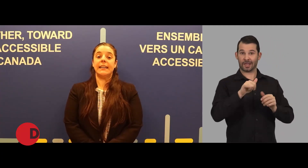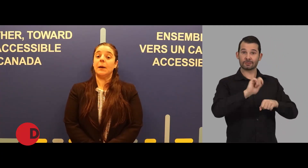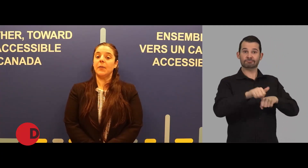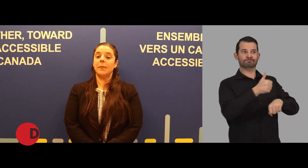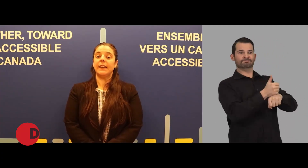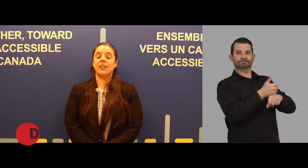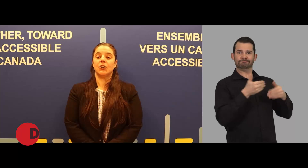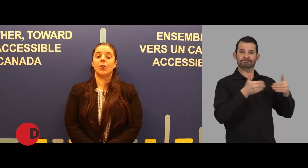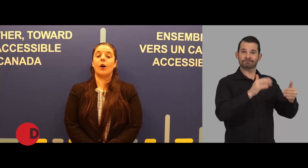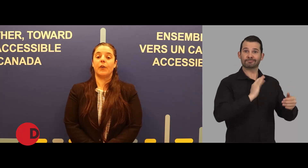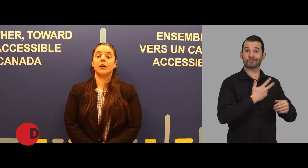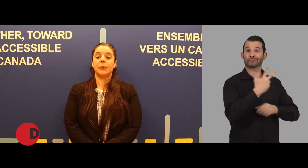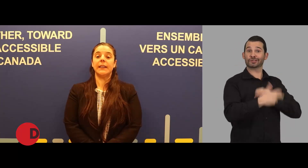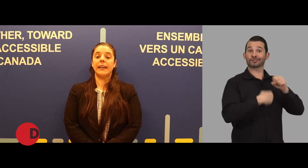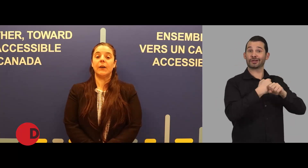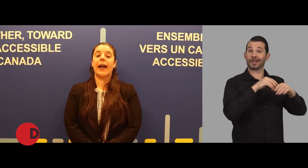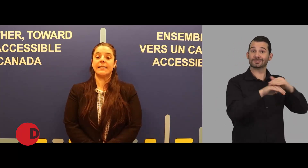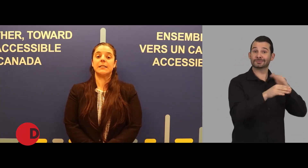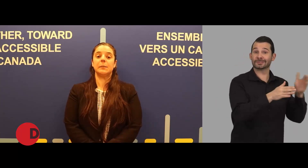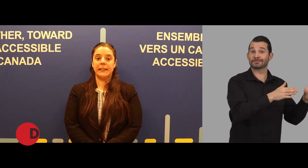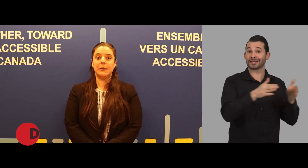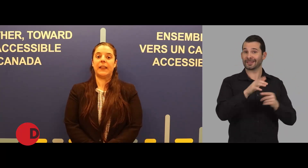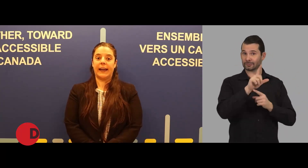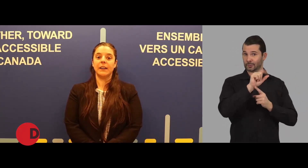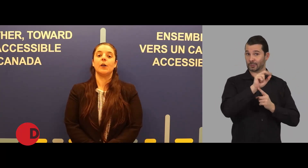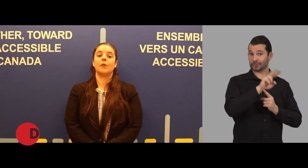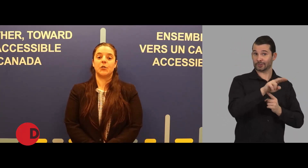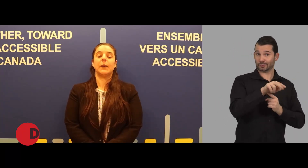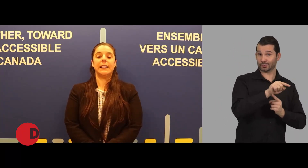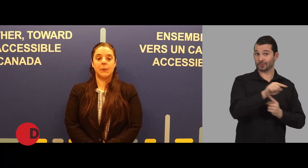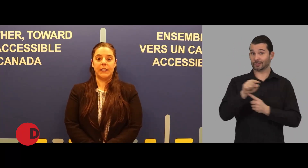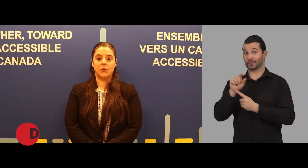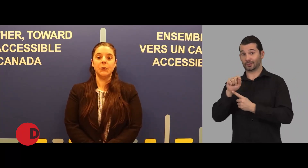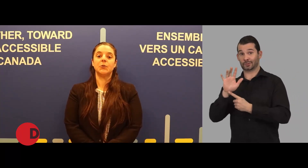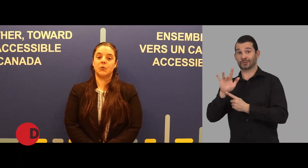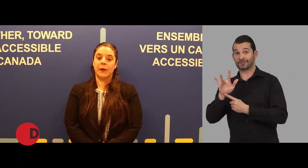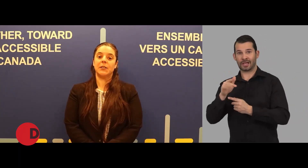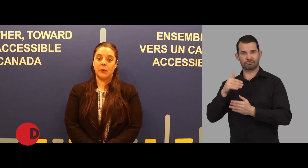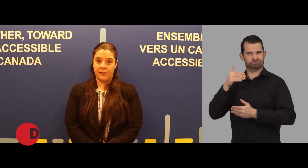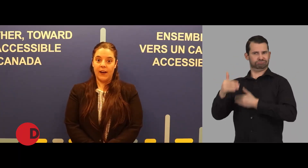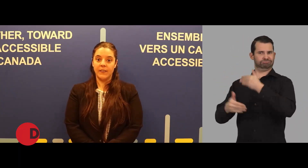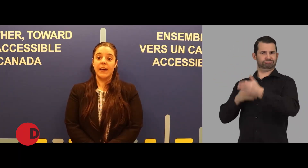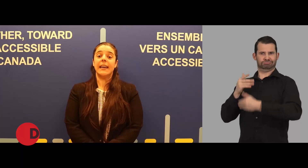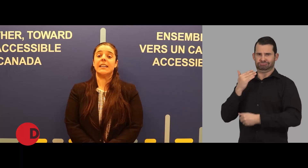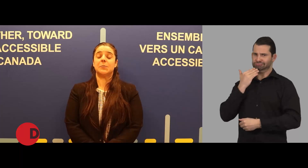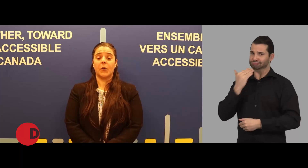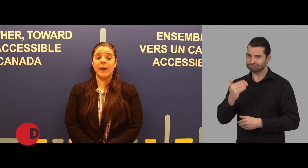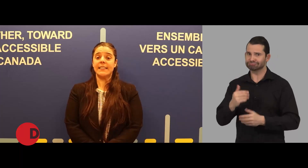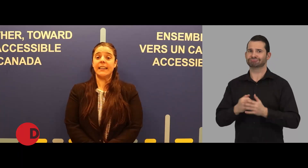the implementation of our 3-year Accessibility Plan, for 2022 to 2025, is progressing very well.